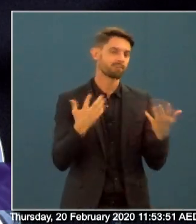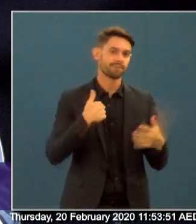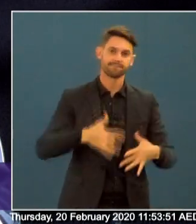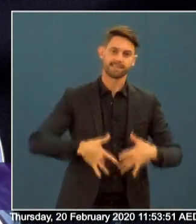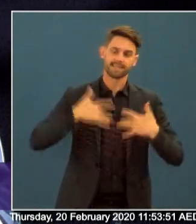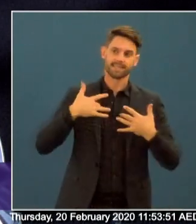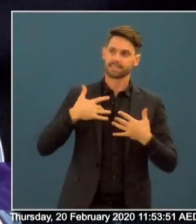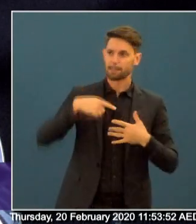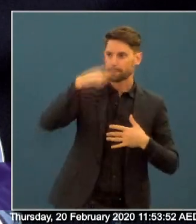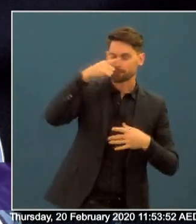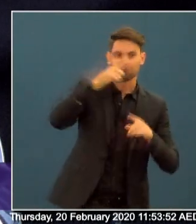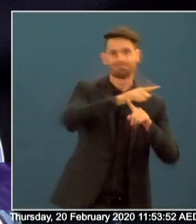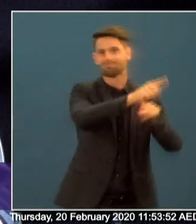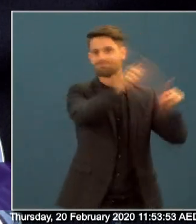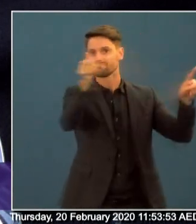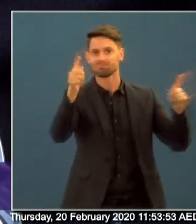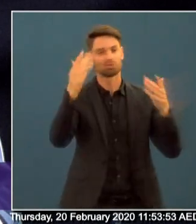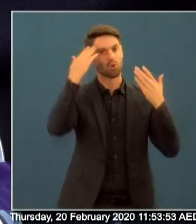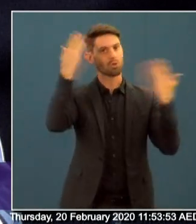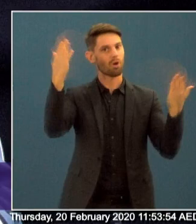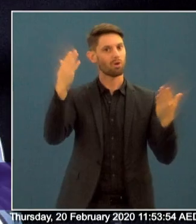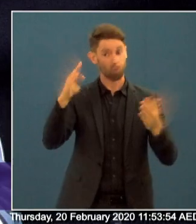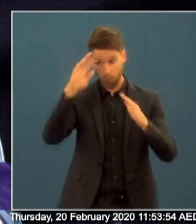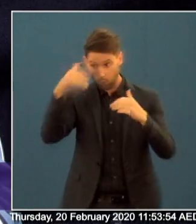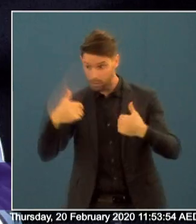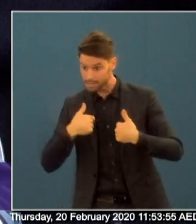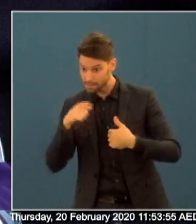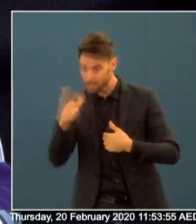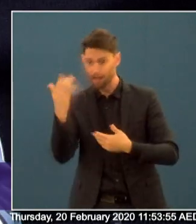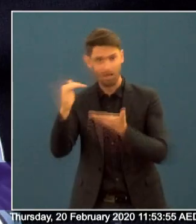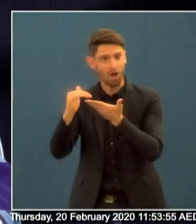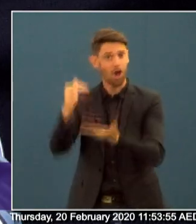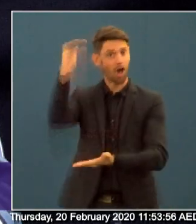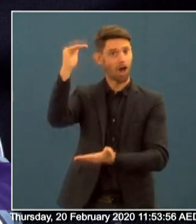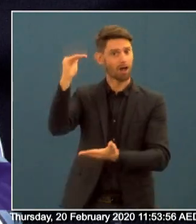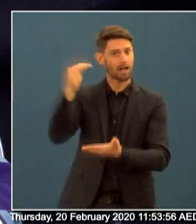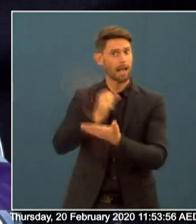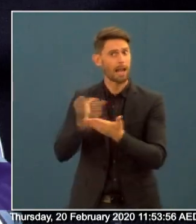And I think it needs to be addressed. Yes.